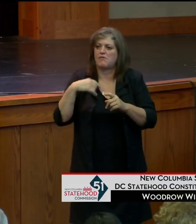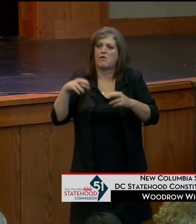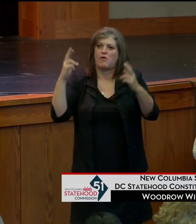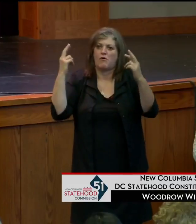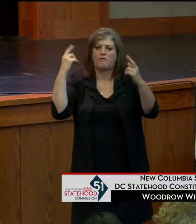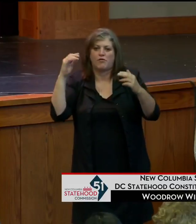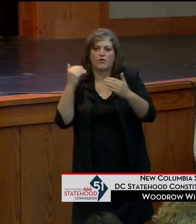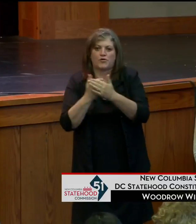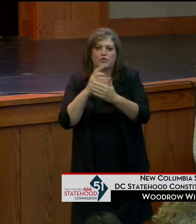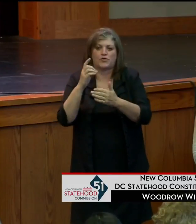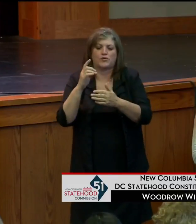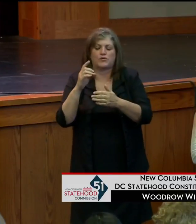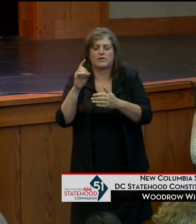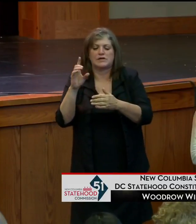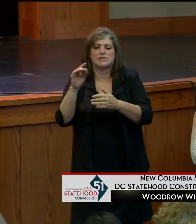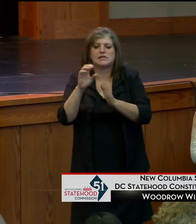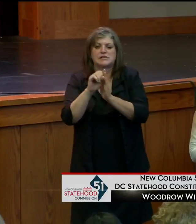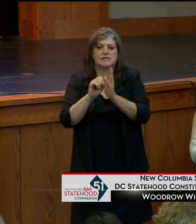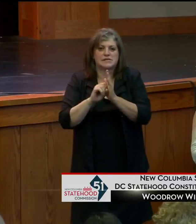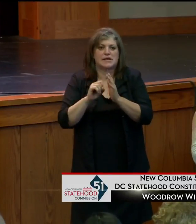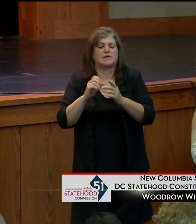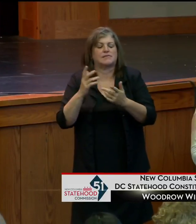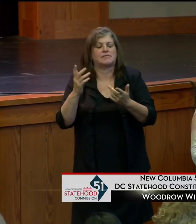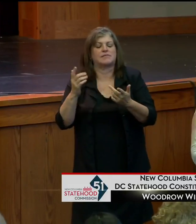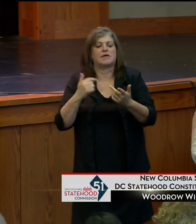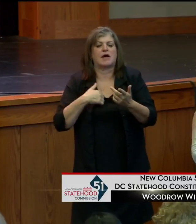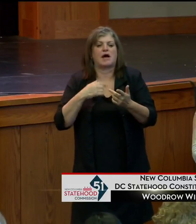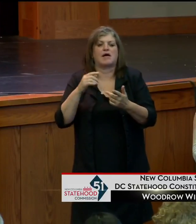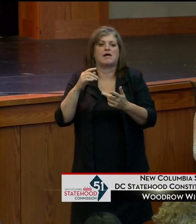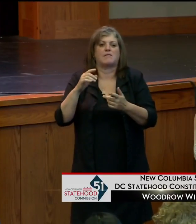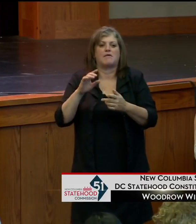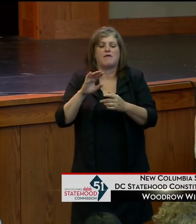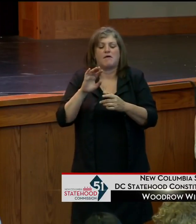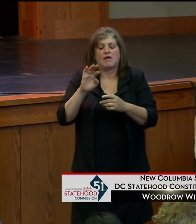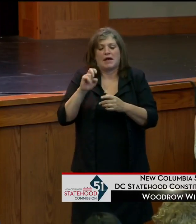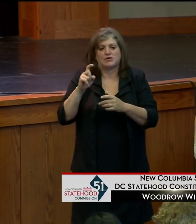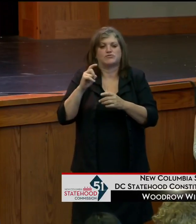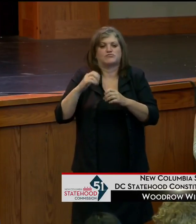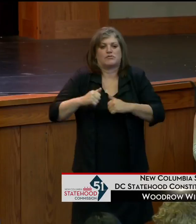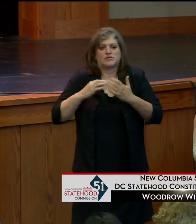I'M BETSY CAVENDISH A PROUD WARD 4 RESIDENT.